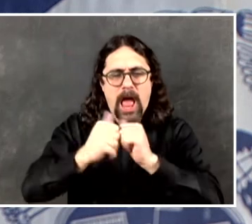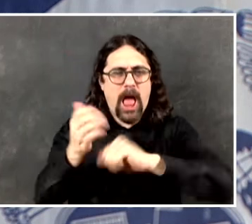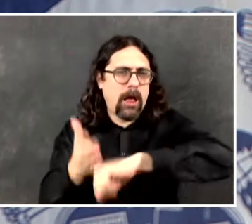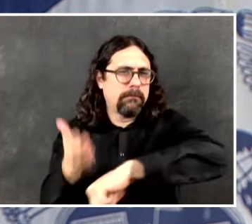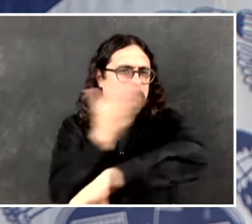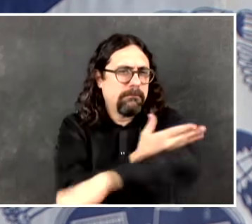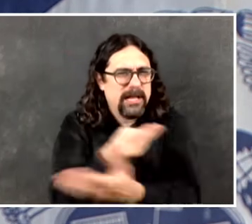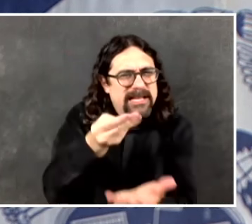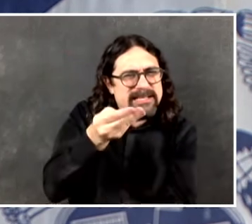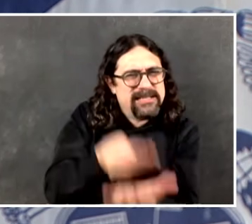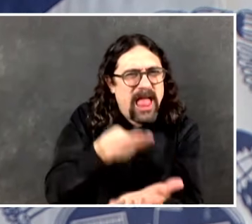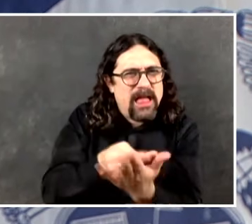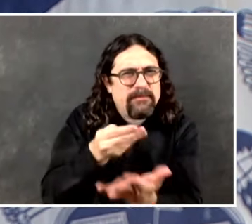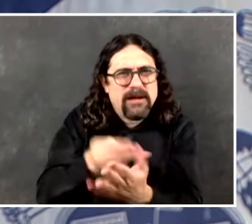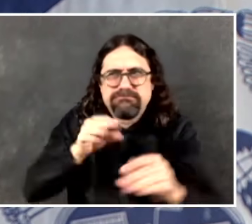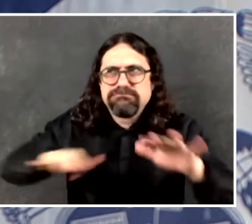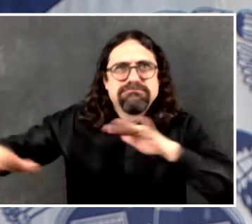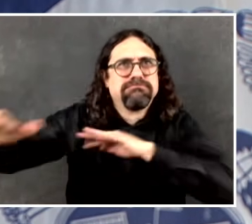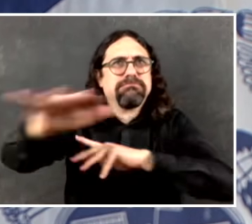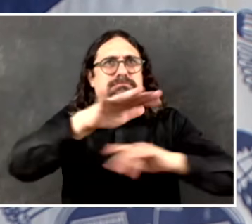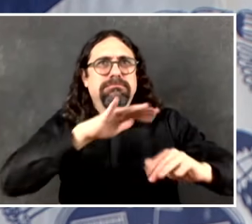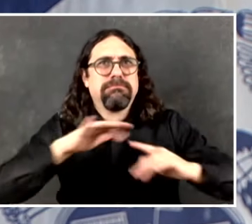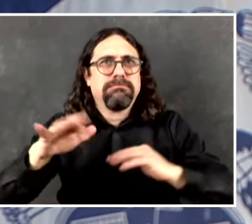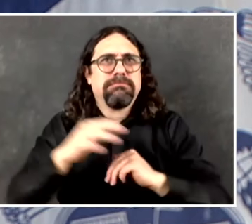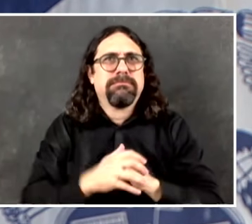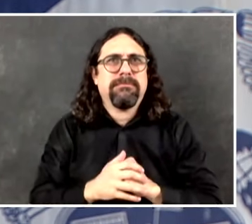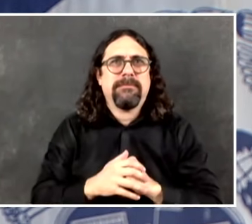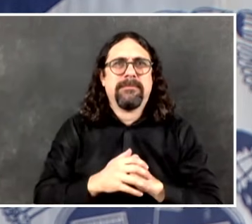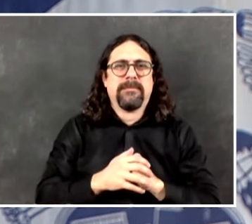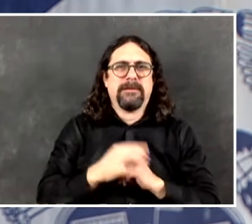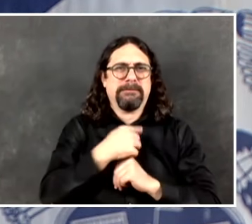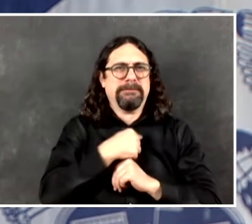BRING THEIR BRAIN POWER, THEIR IDEA, THEIR